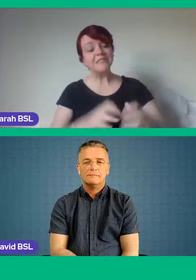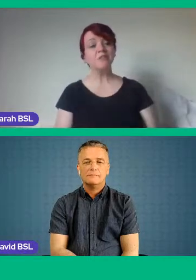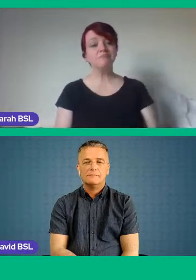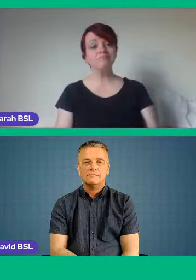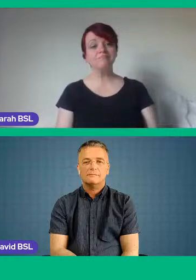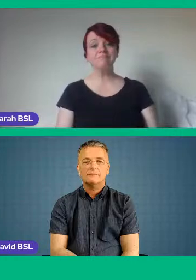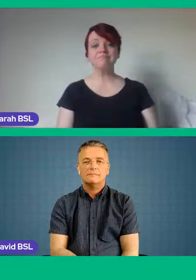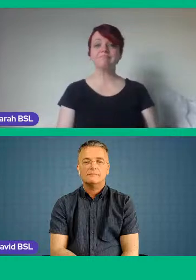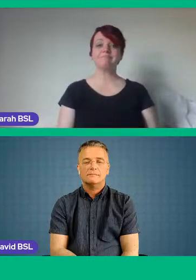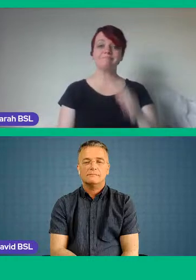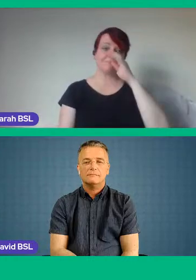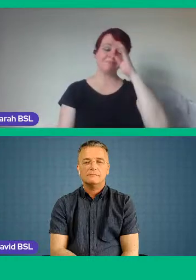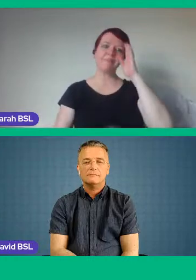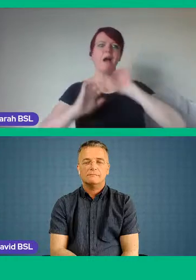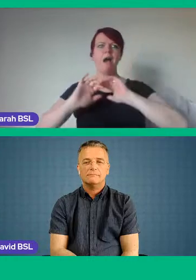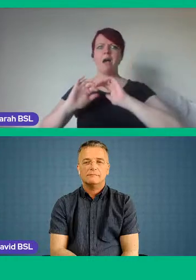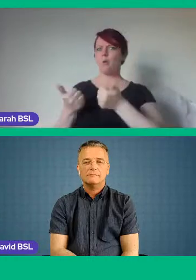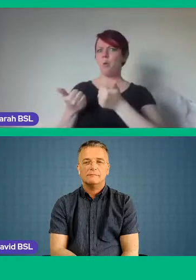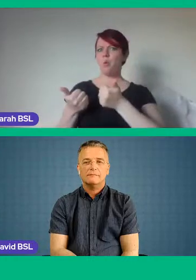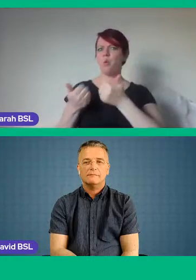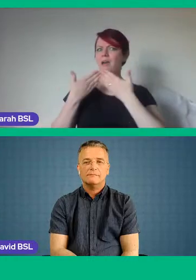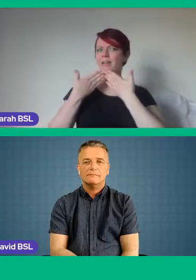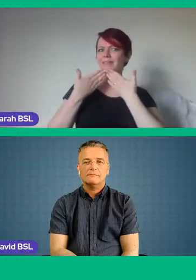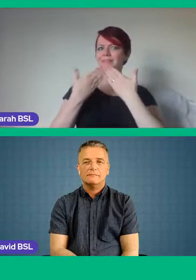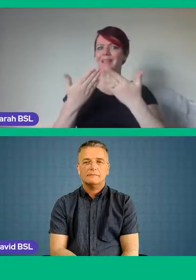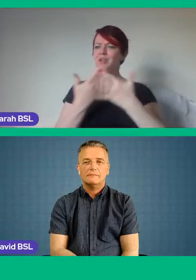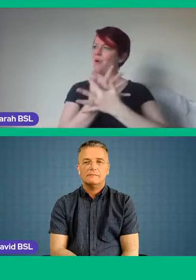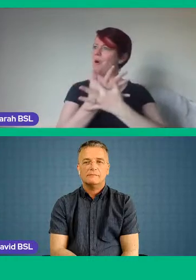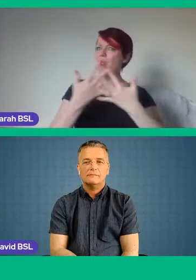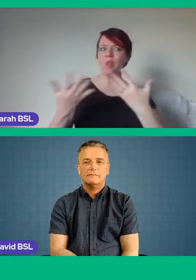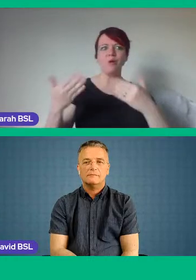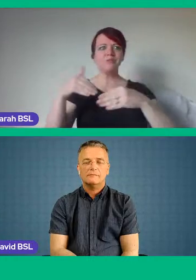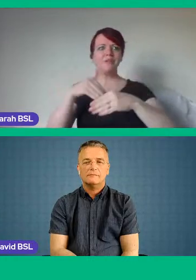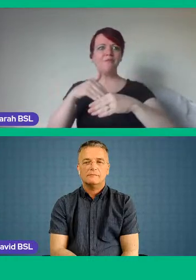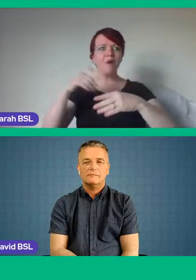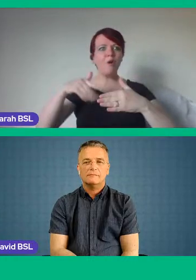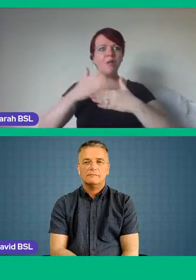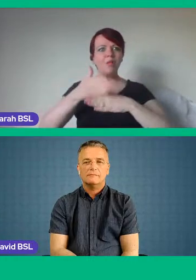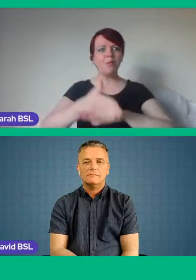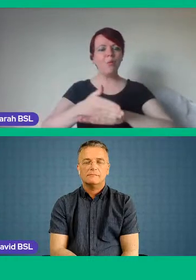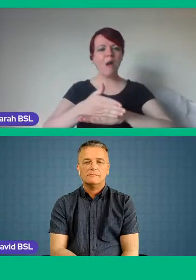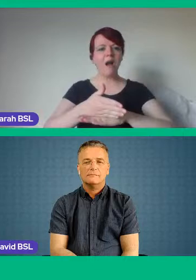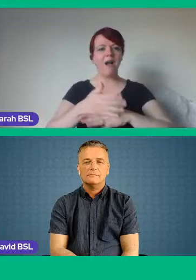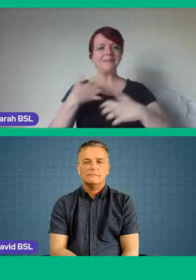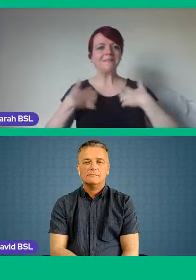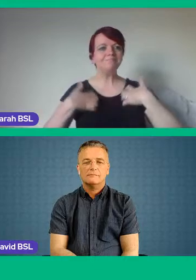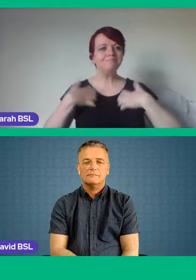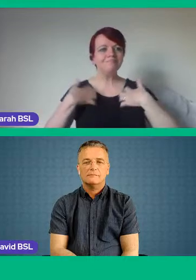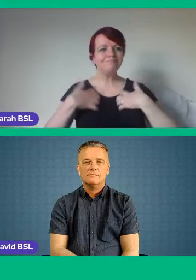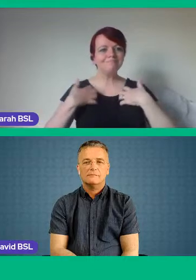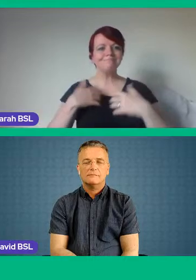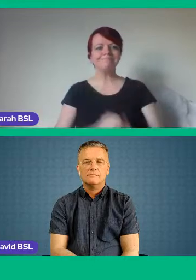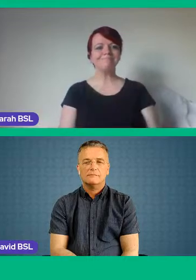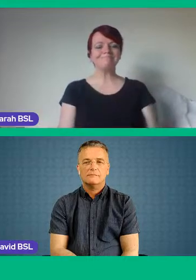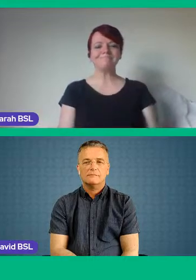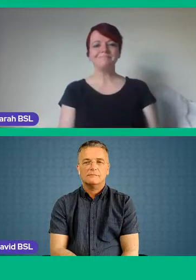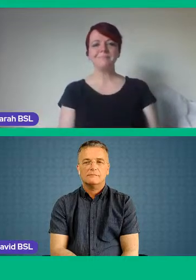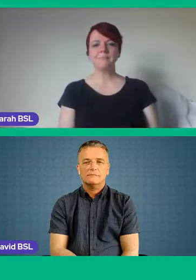Brilliant, thank you so much. There is so much in all of your work that we can explore in this panel.